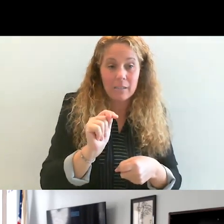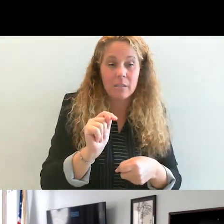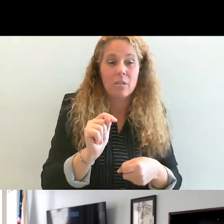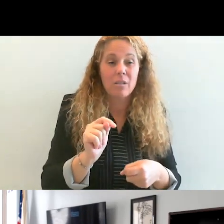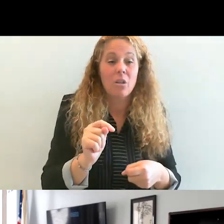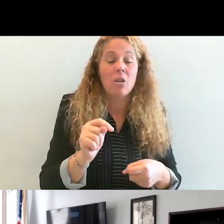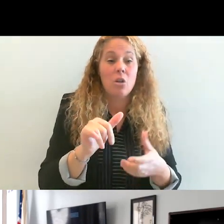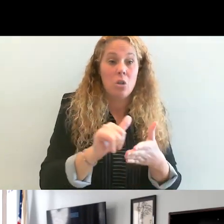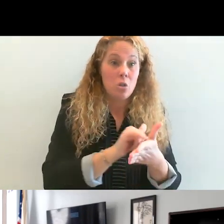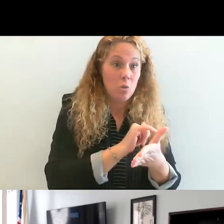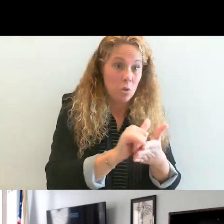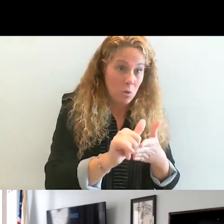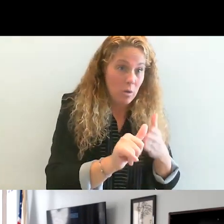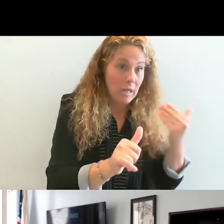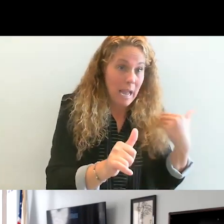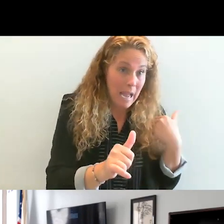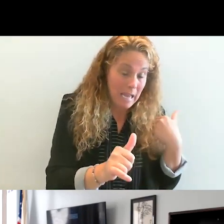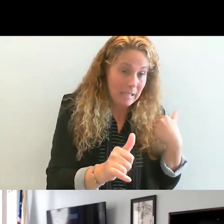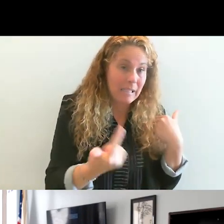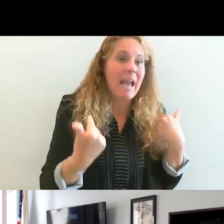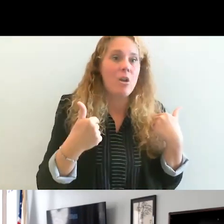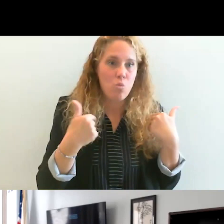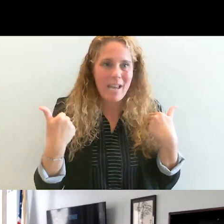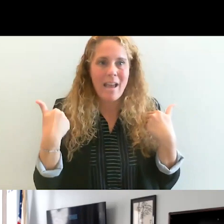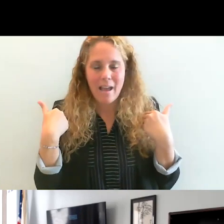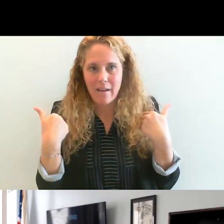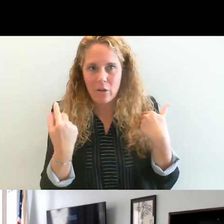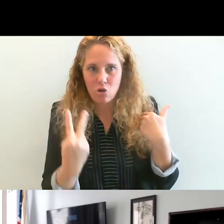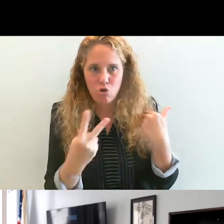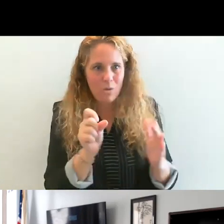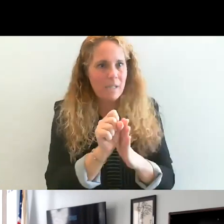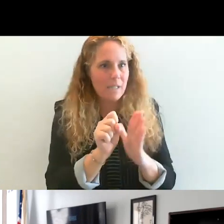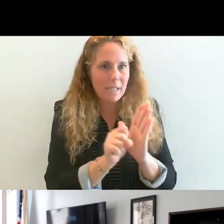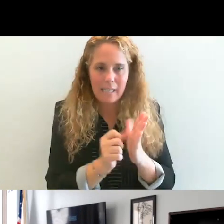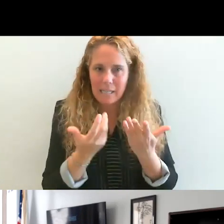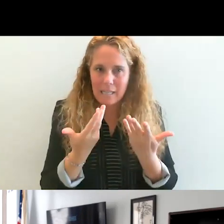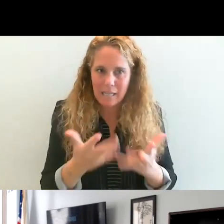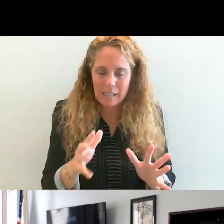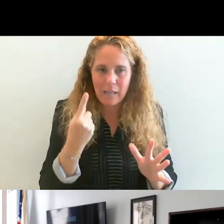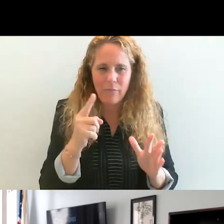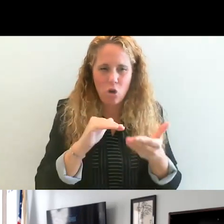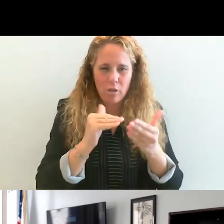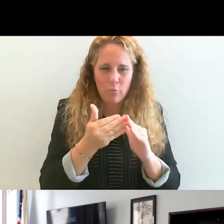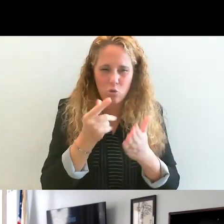NEW YORK ALSO HAS A YOUTH PROGRAM FOR COMMUNITY TREATMENT.